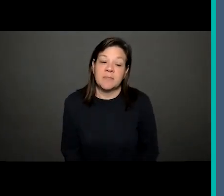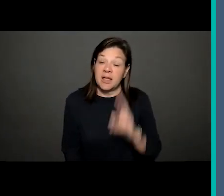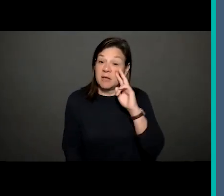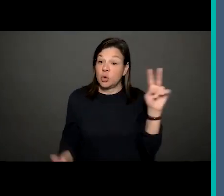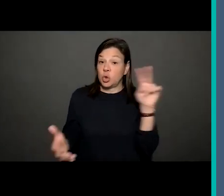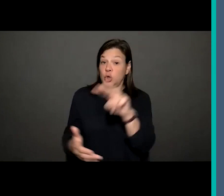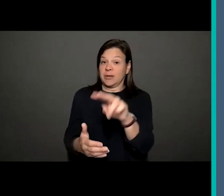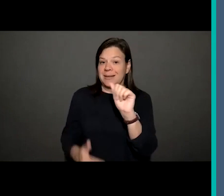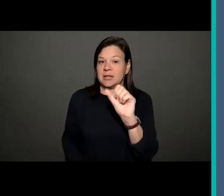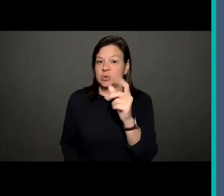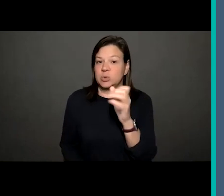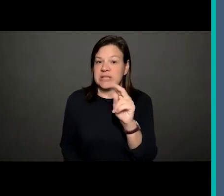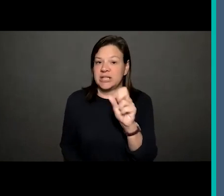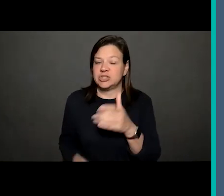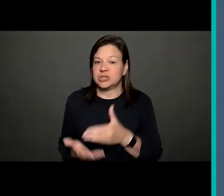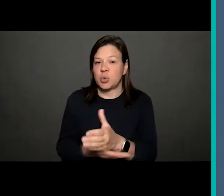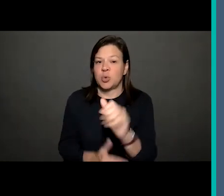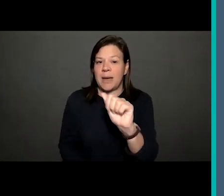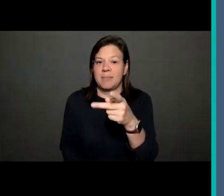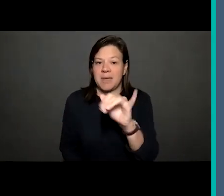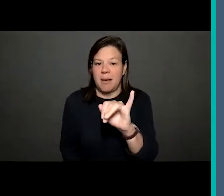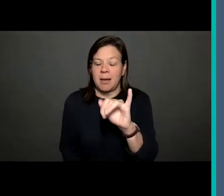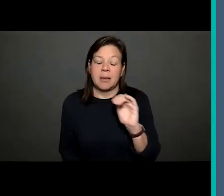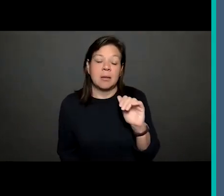ASSOCIATES ARE ALWAYS TWO DIRECTIONAL.